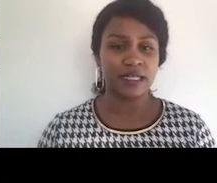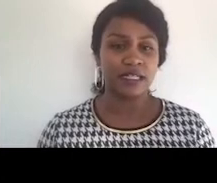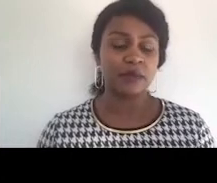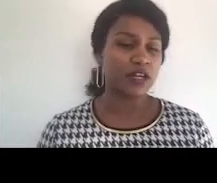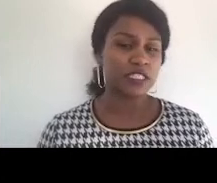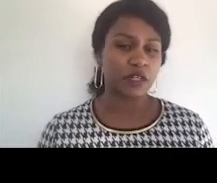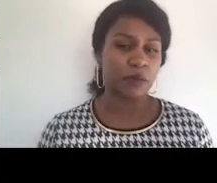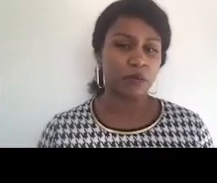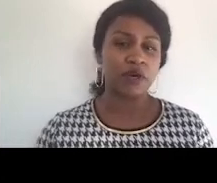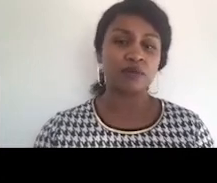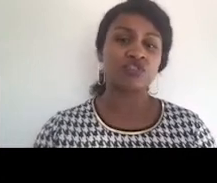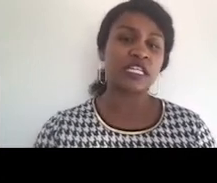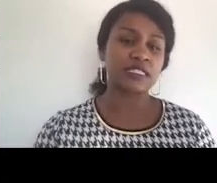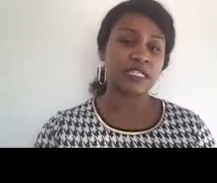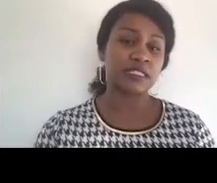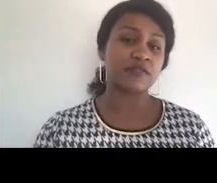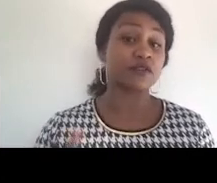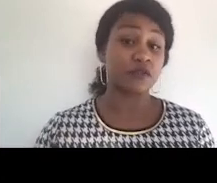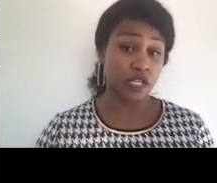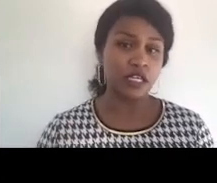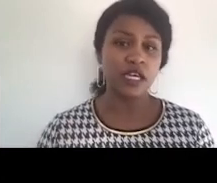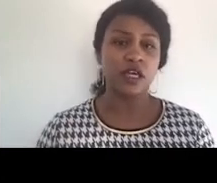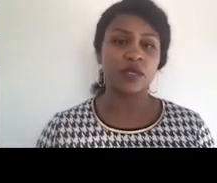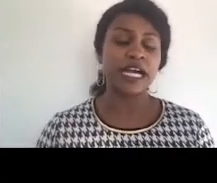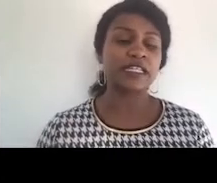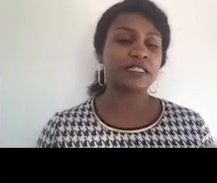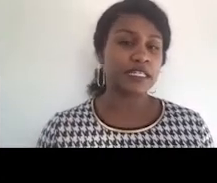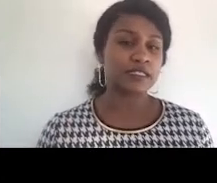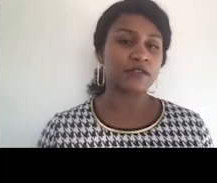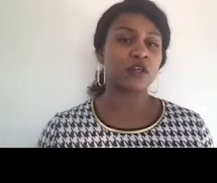The Black Arts Development Program training intensive is free. With added incentives of